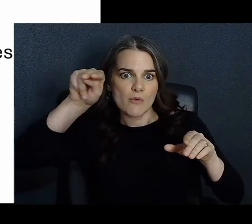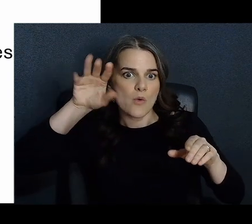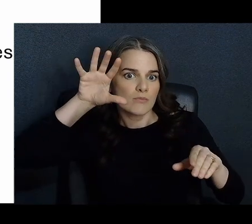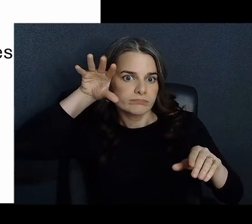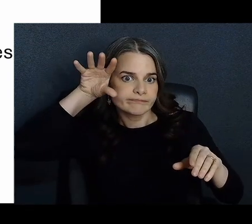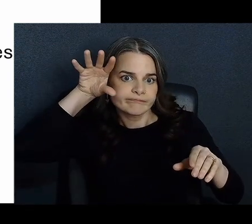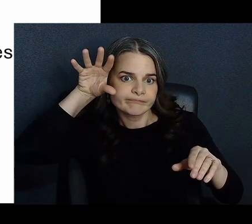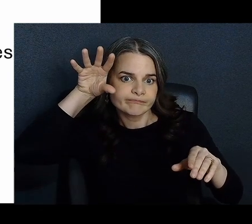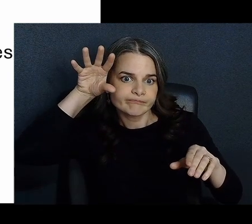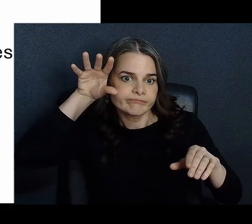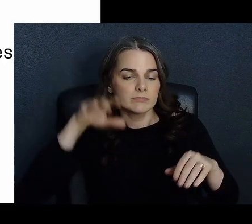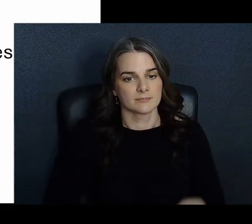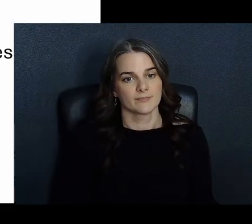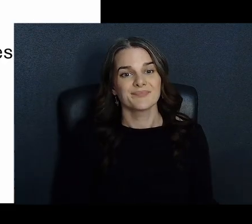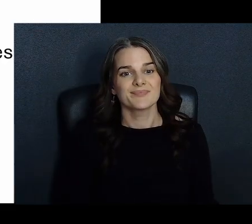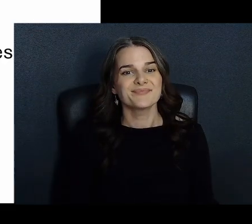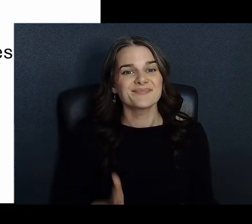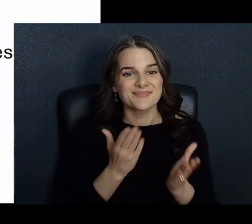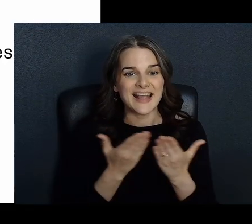both these devices for, like currency identification,